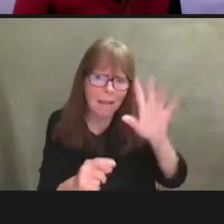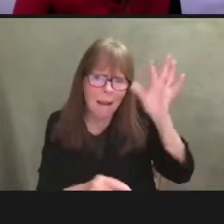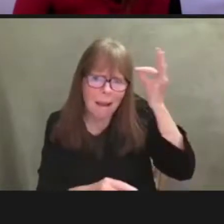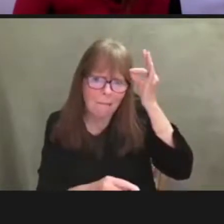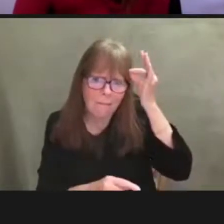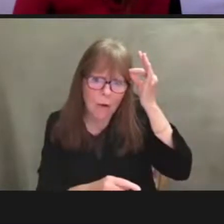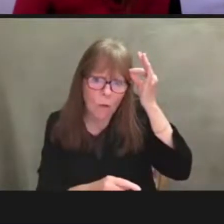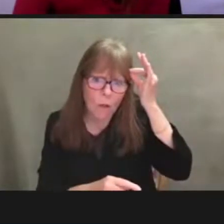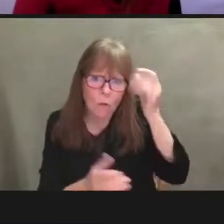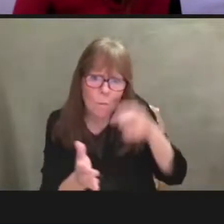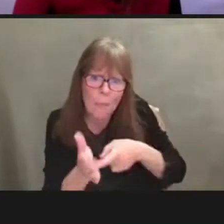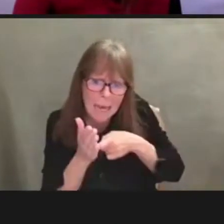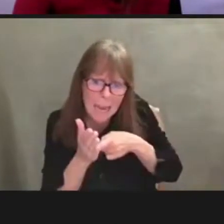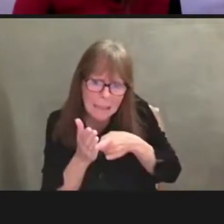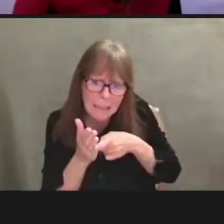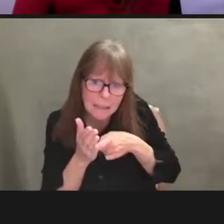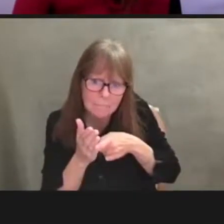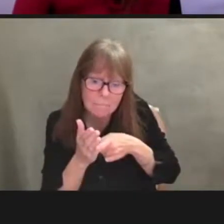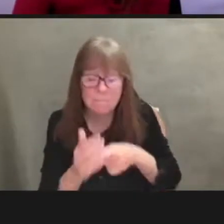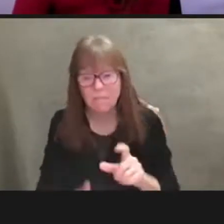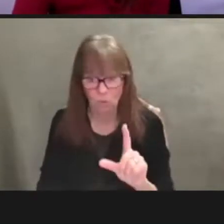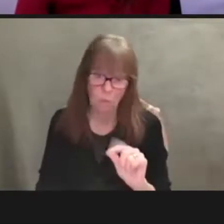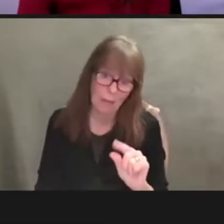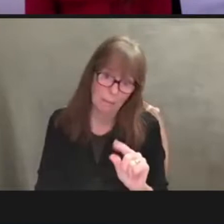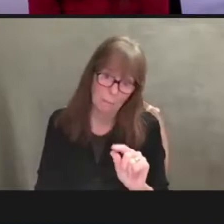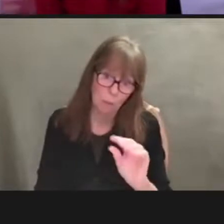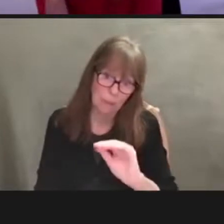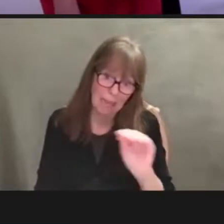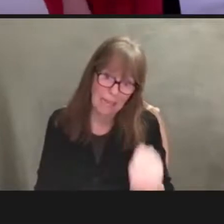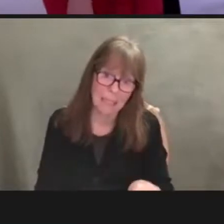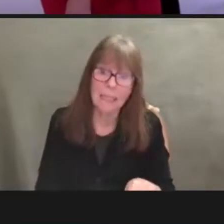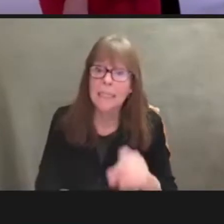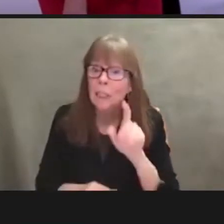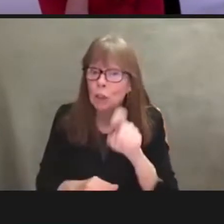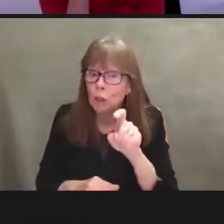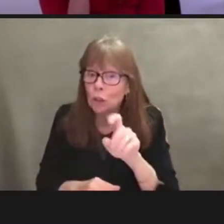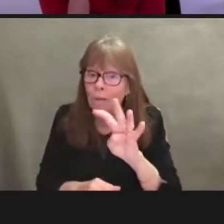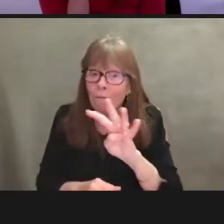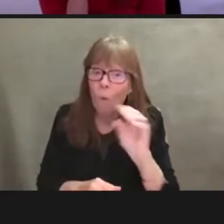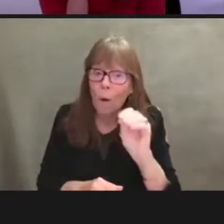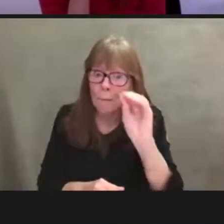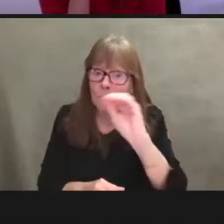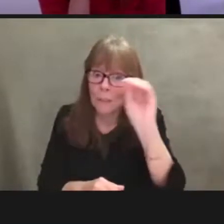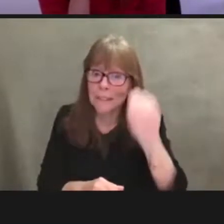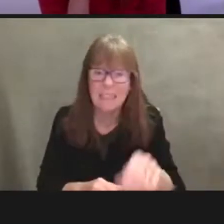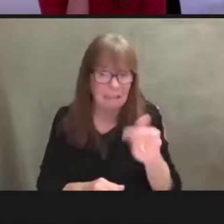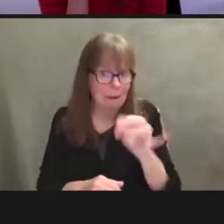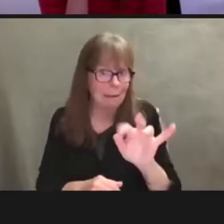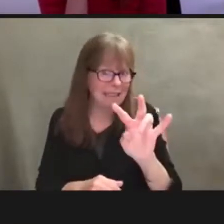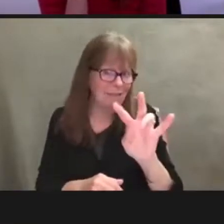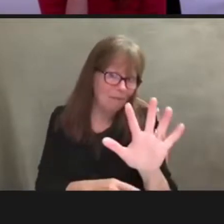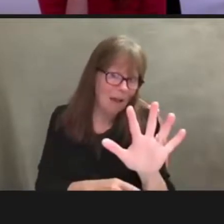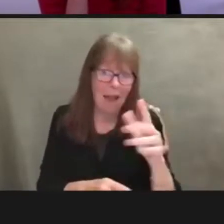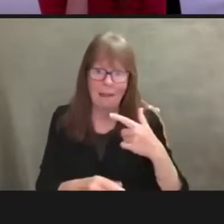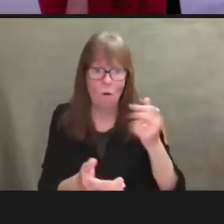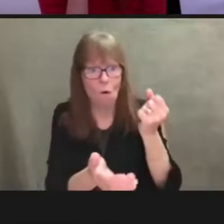it? It was supposed to be 40% when the law was first passed in 75 and reauthorized in 1990,